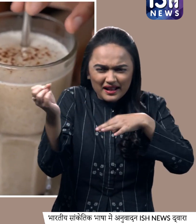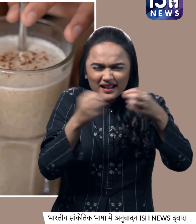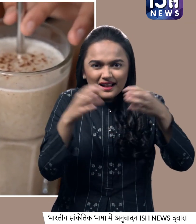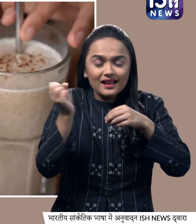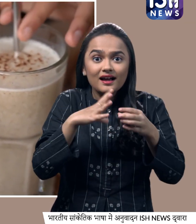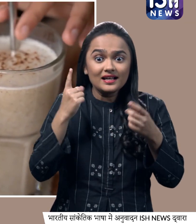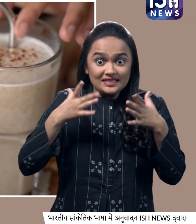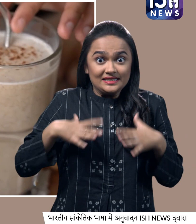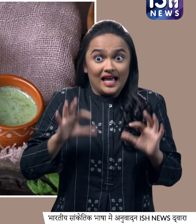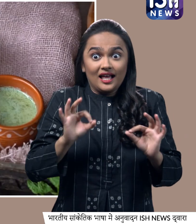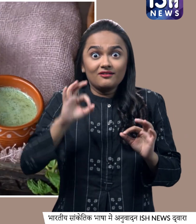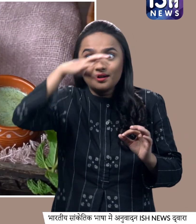Satvic summer drinks